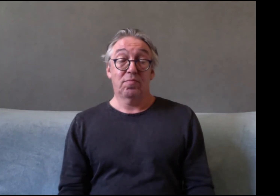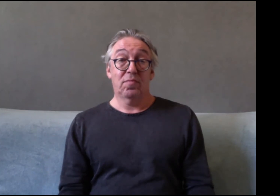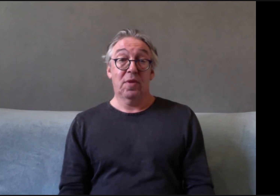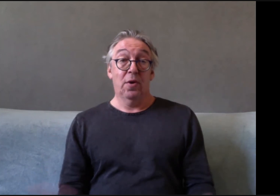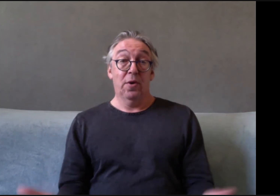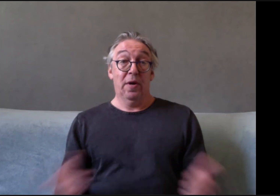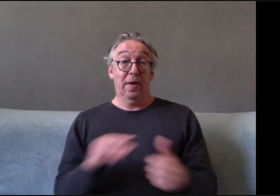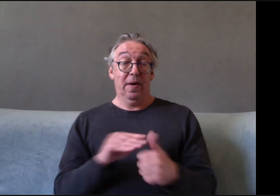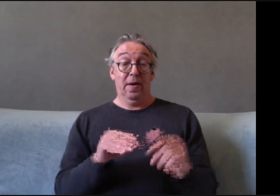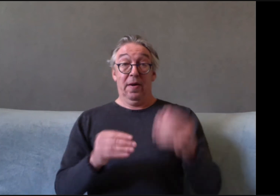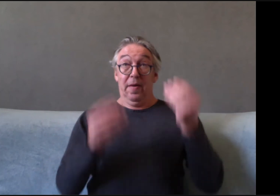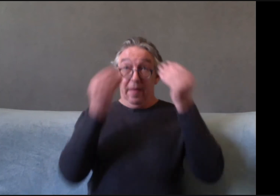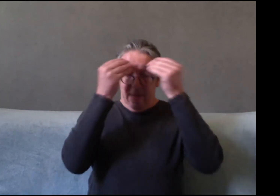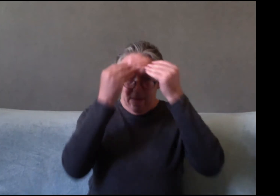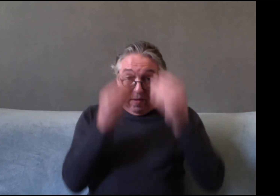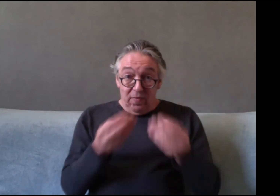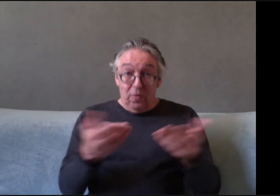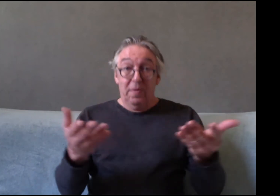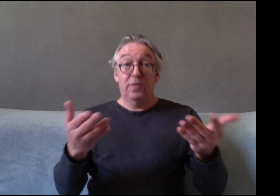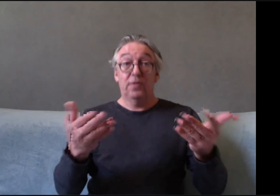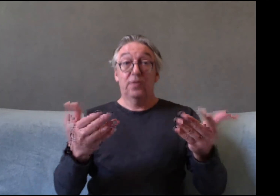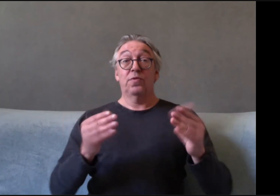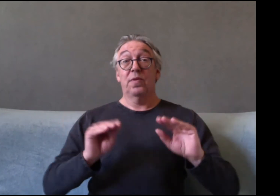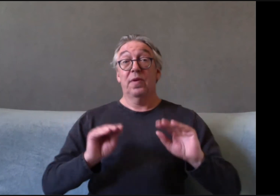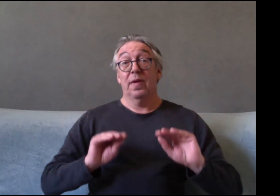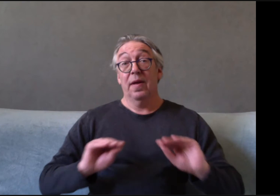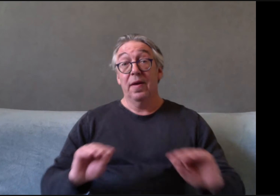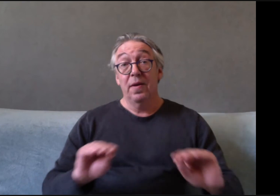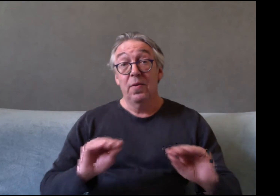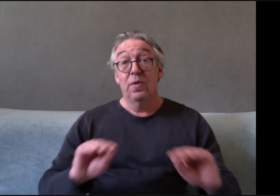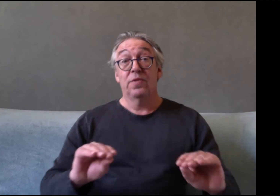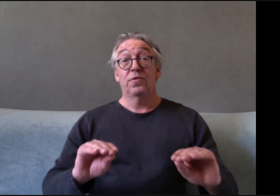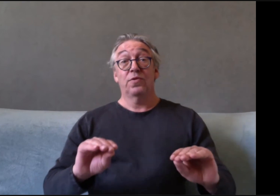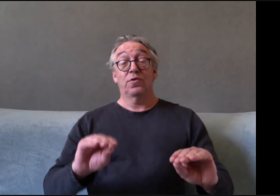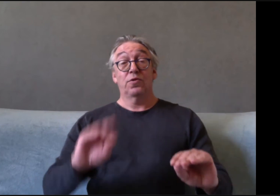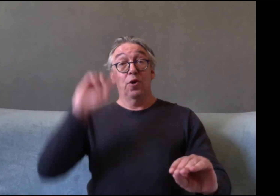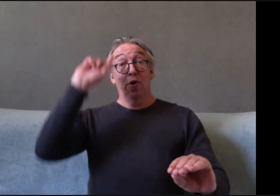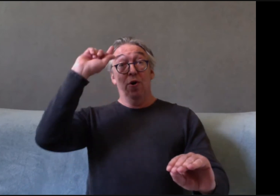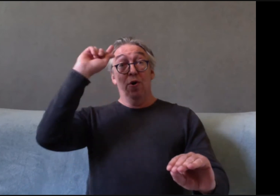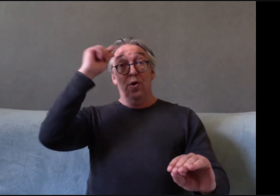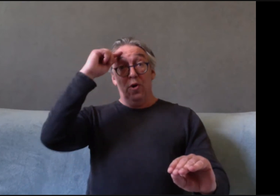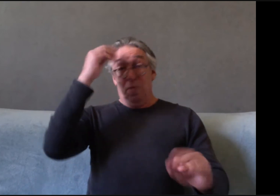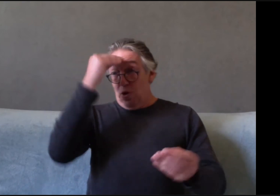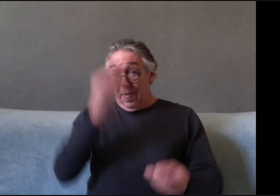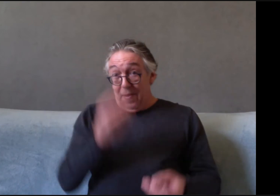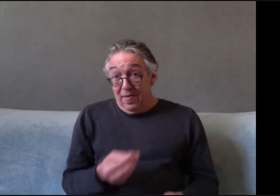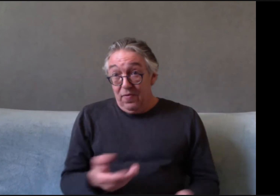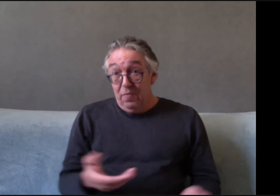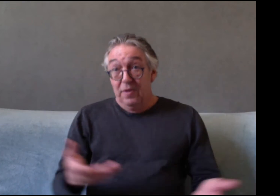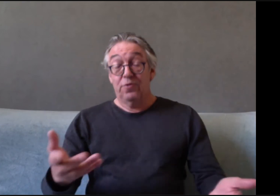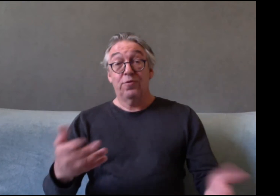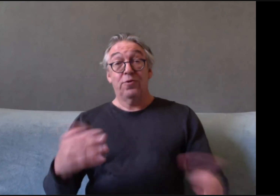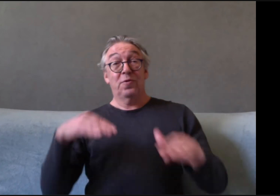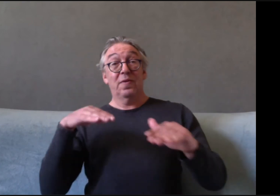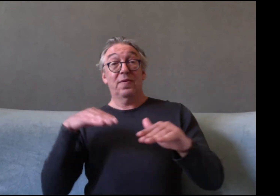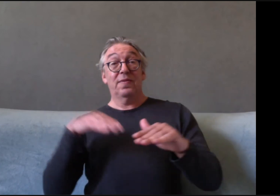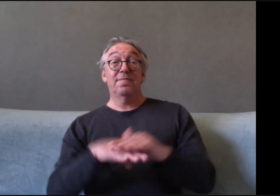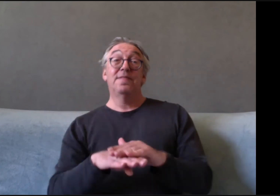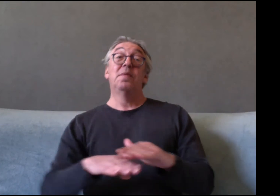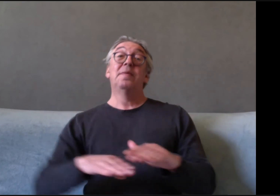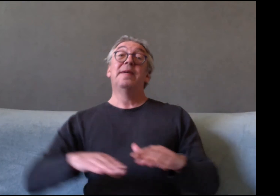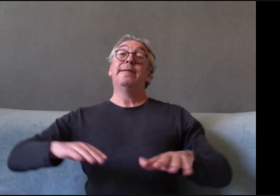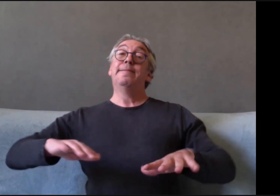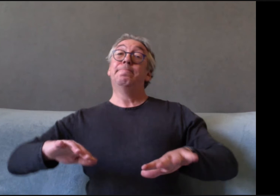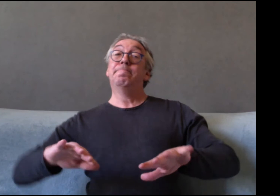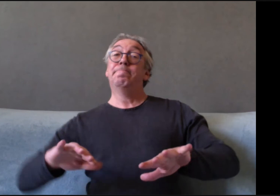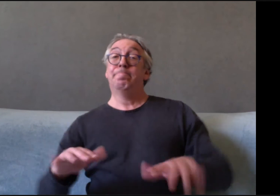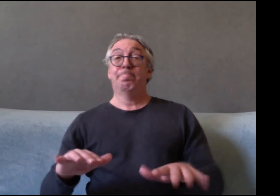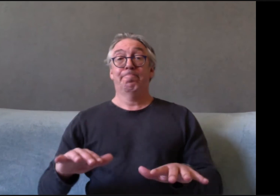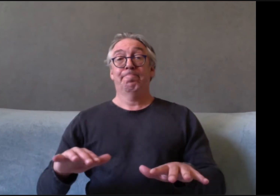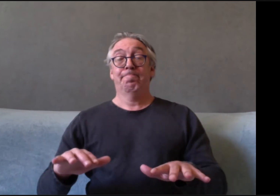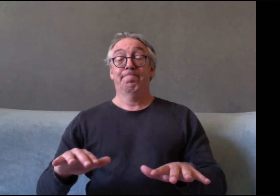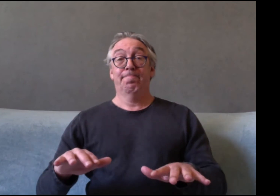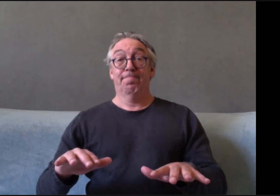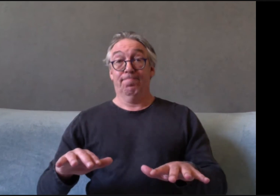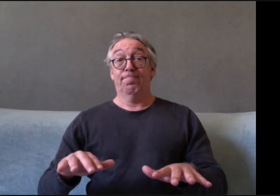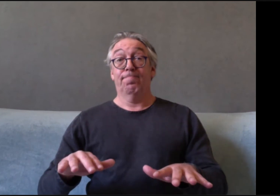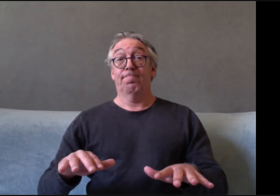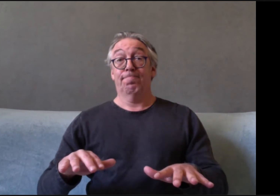information it's often not well, so people are excluded from this.